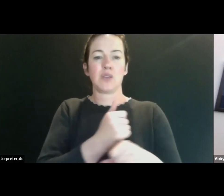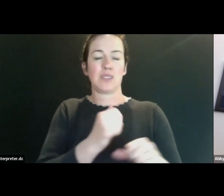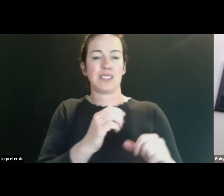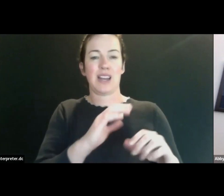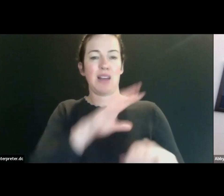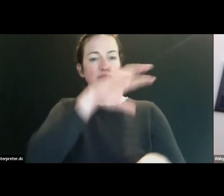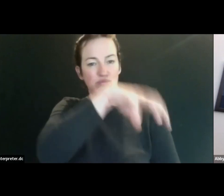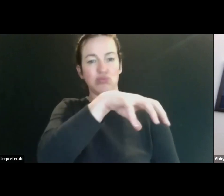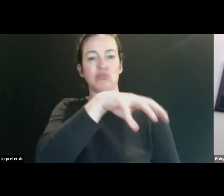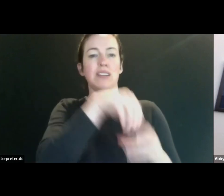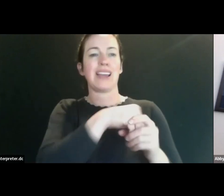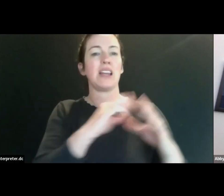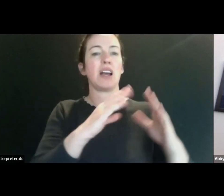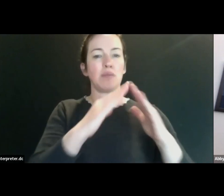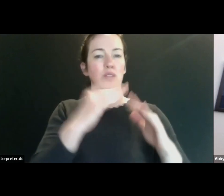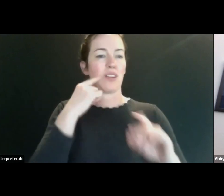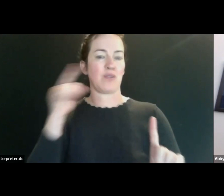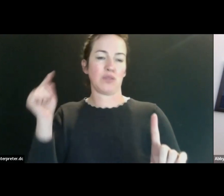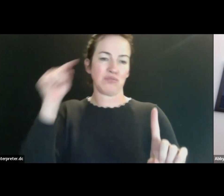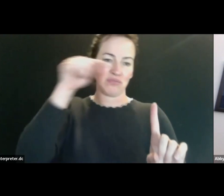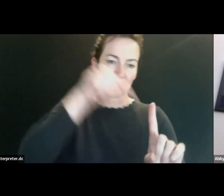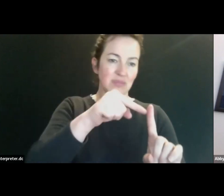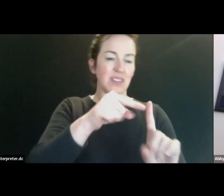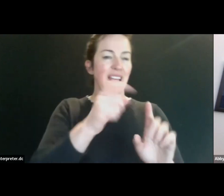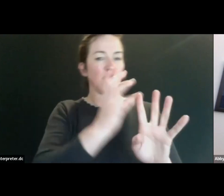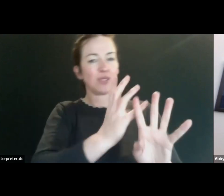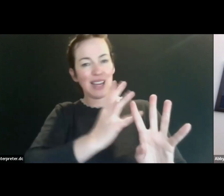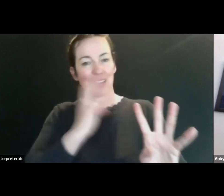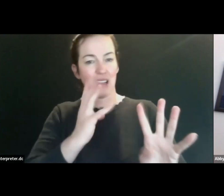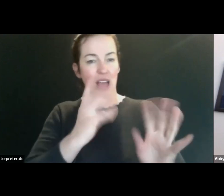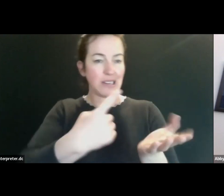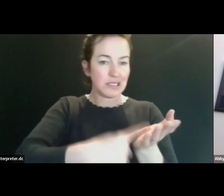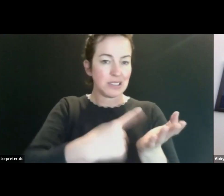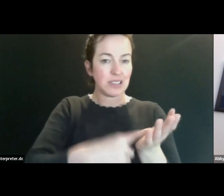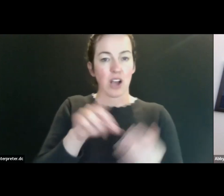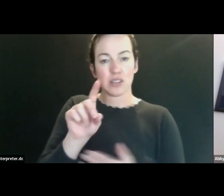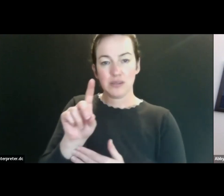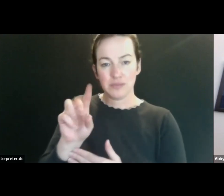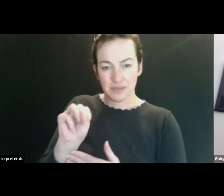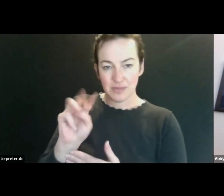get to that location, you have to stand in line to talk to the DMV, to talk to the local